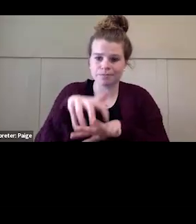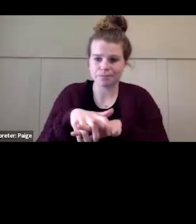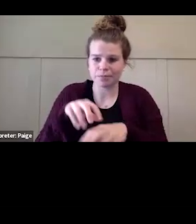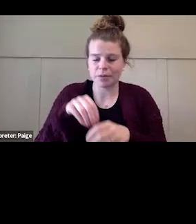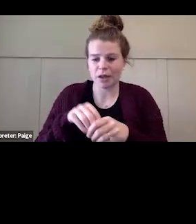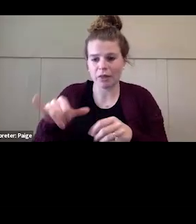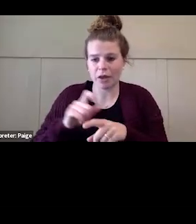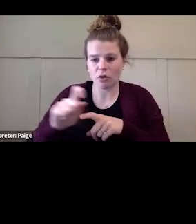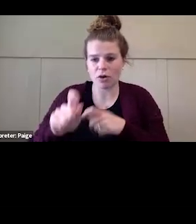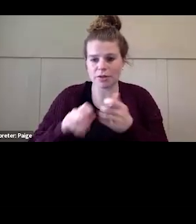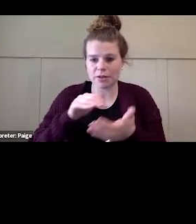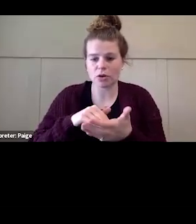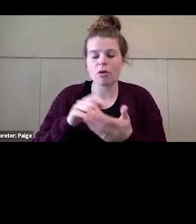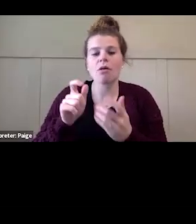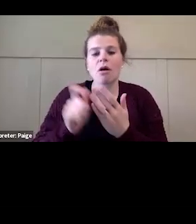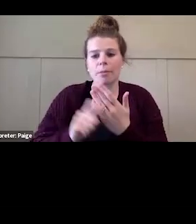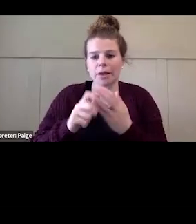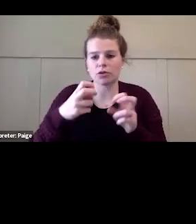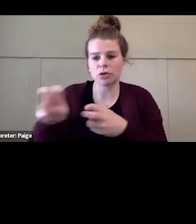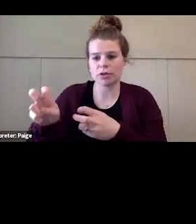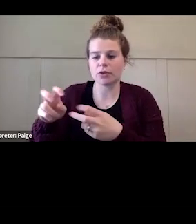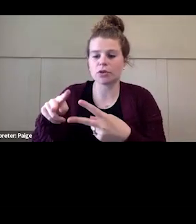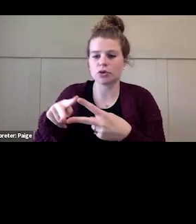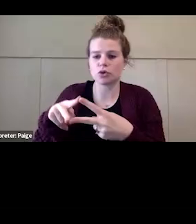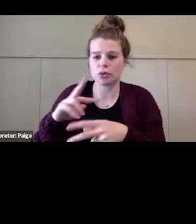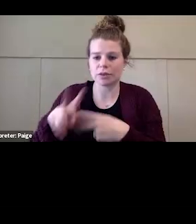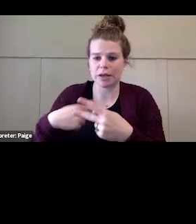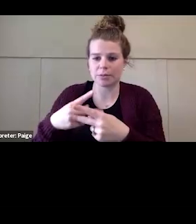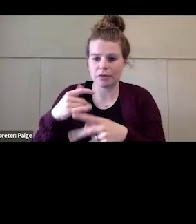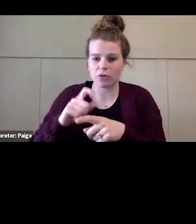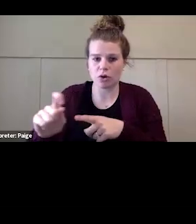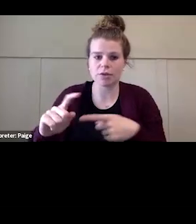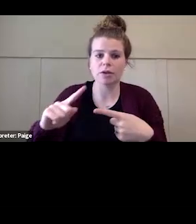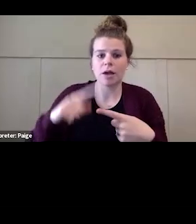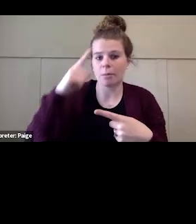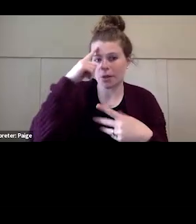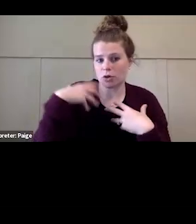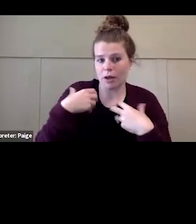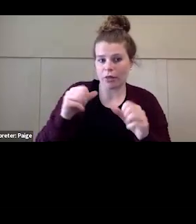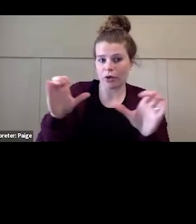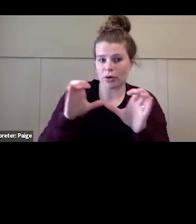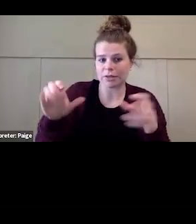automatically get transferred two types of calls, and that's mental health crisis calls and suicide threat calls.